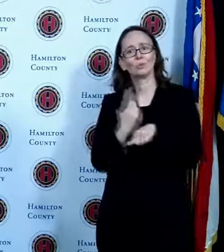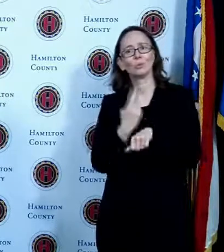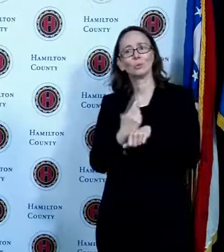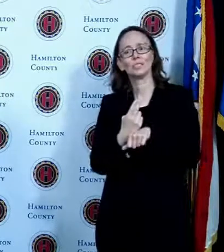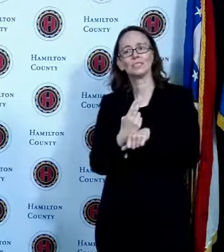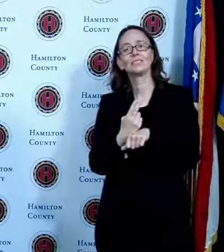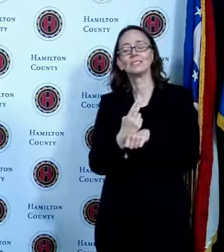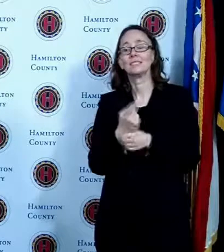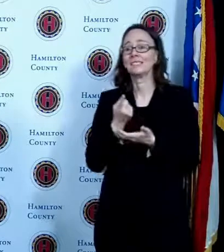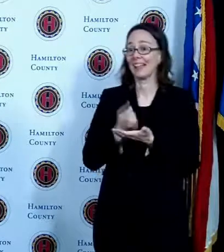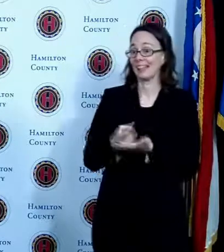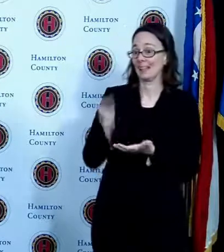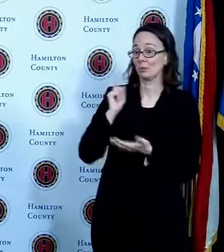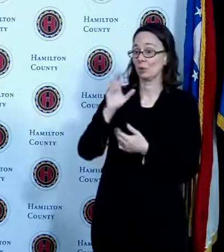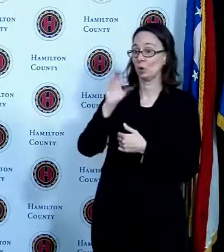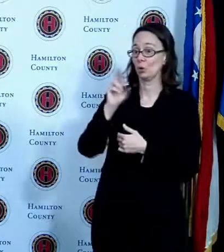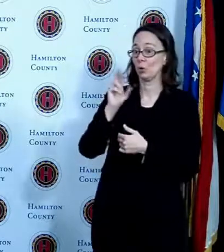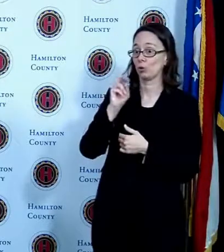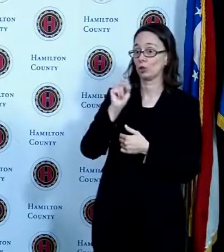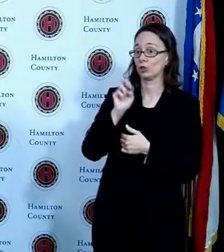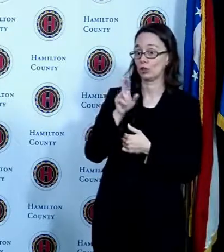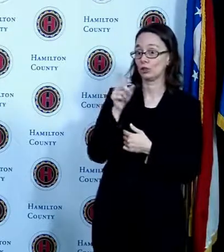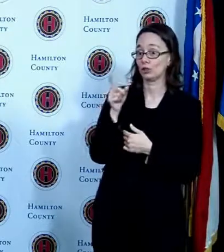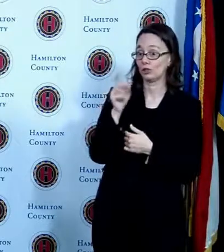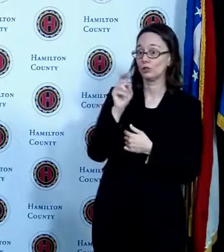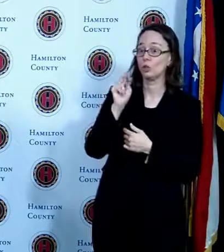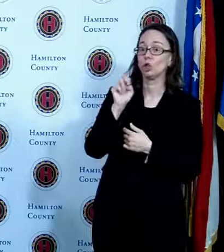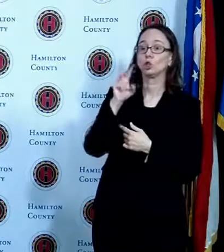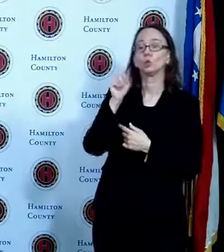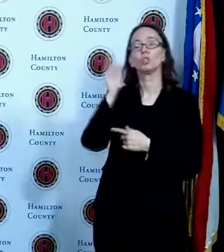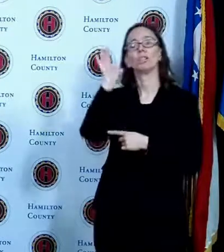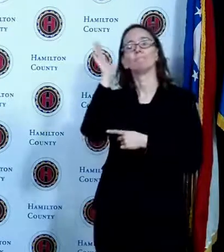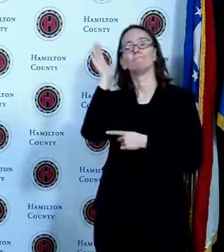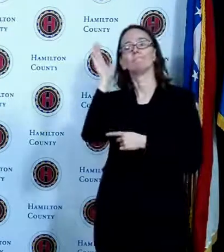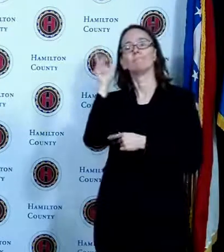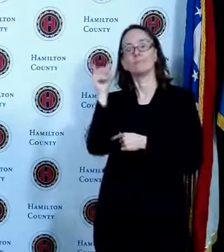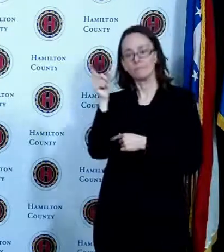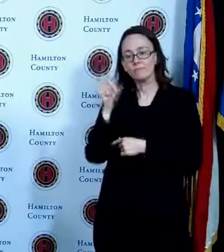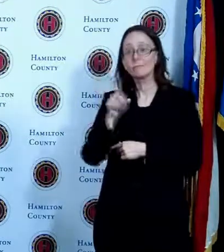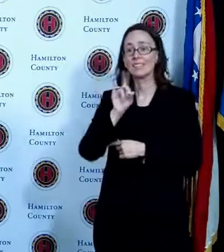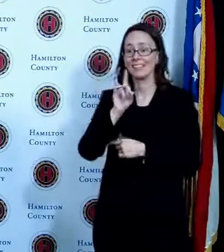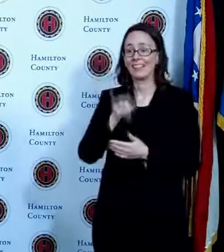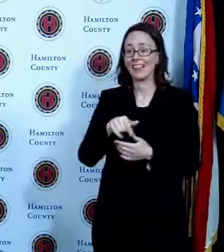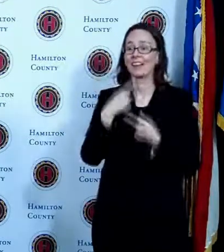worried about this so that first time user is very susceptible I want to also